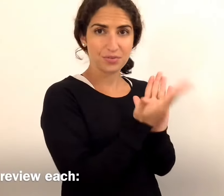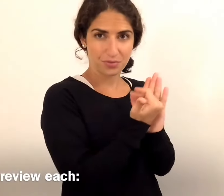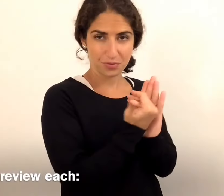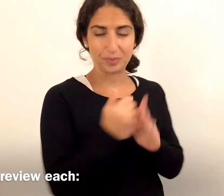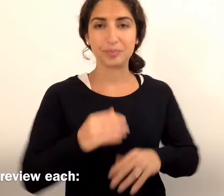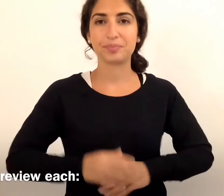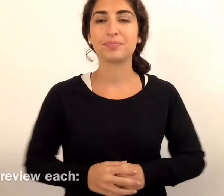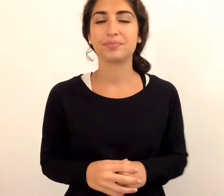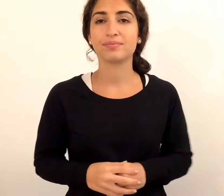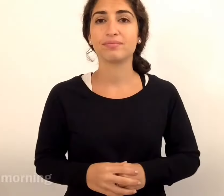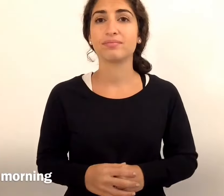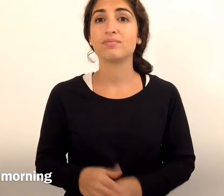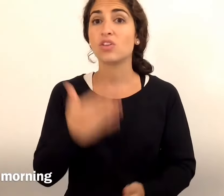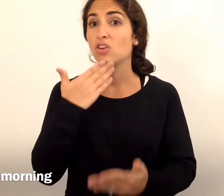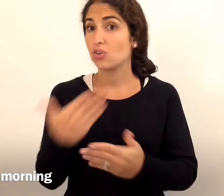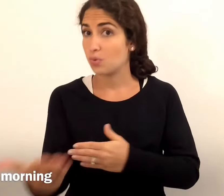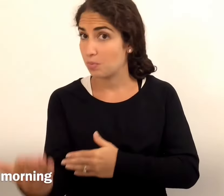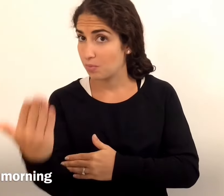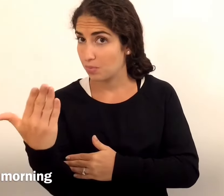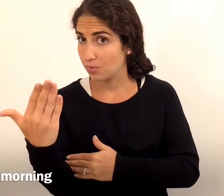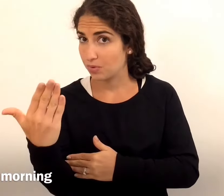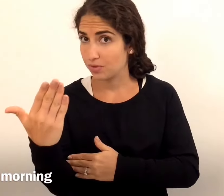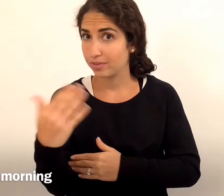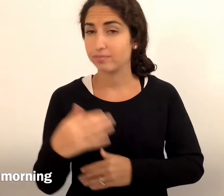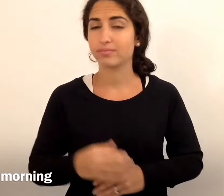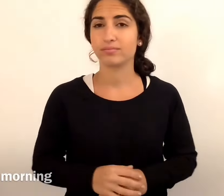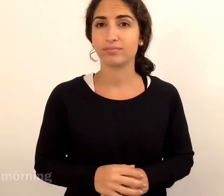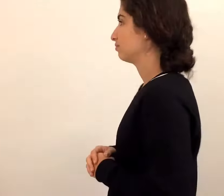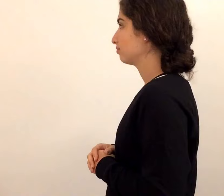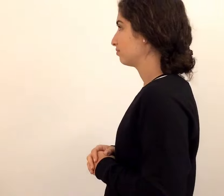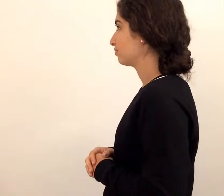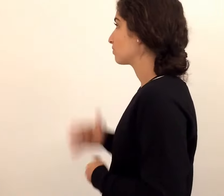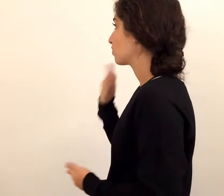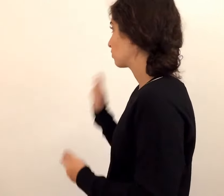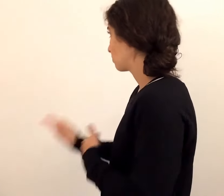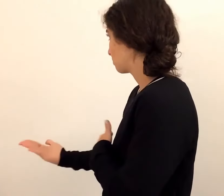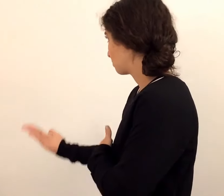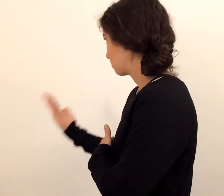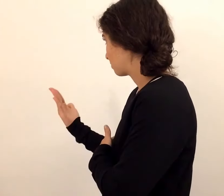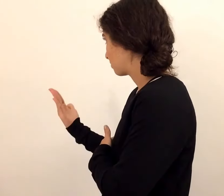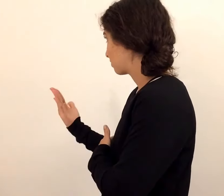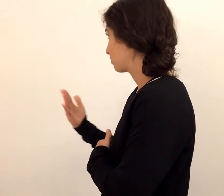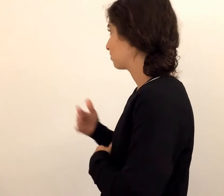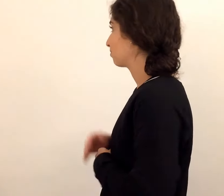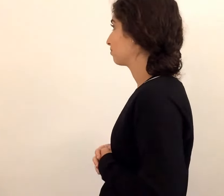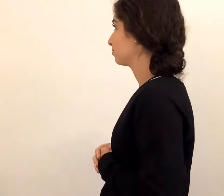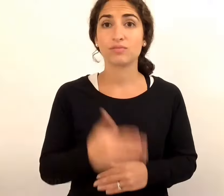Now, let's review: Good morning